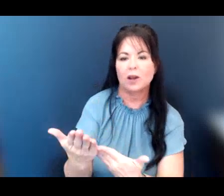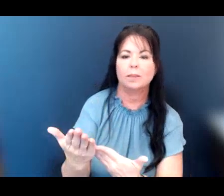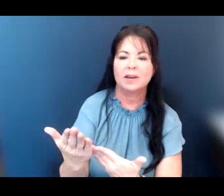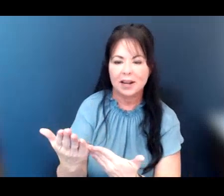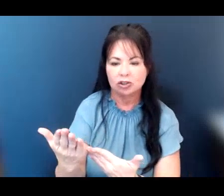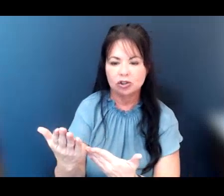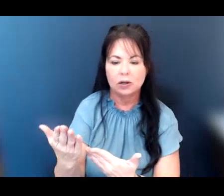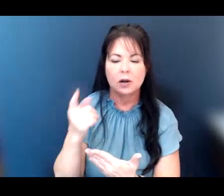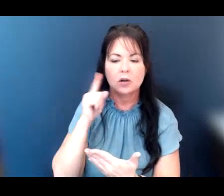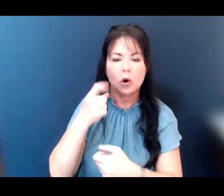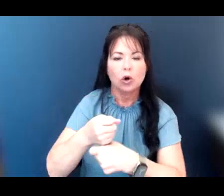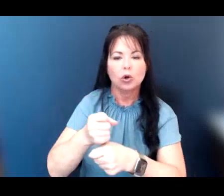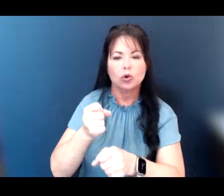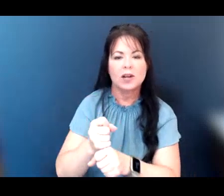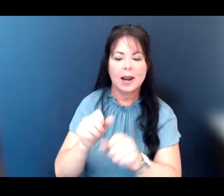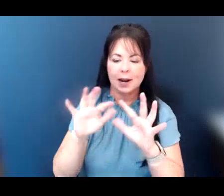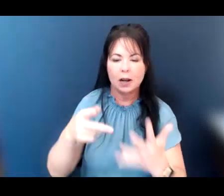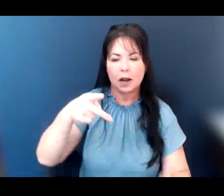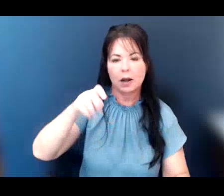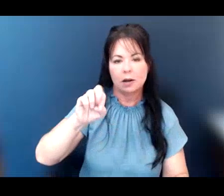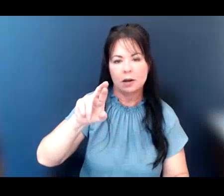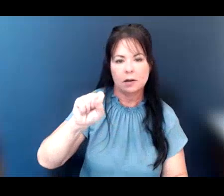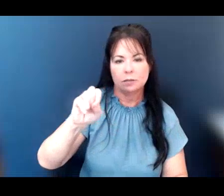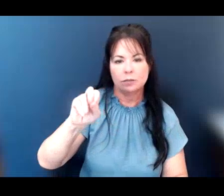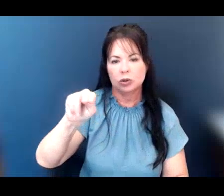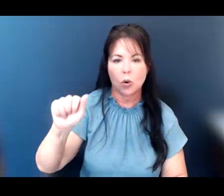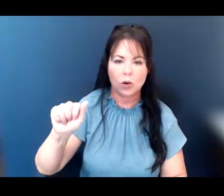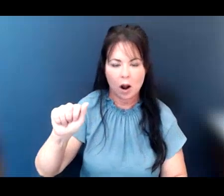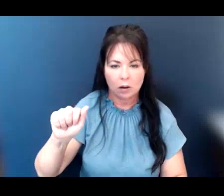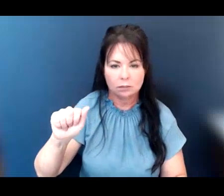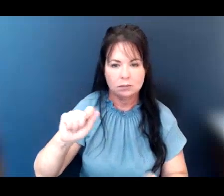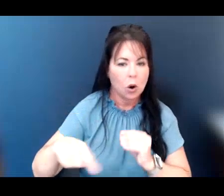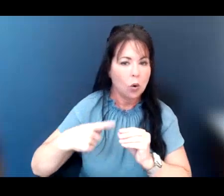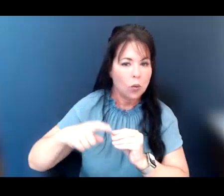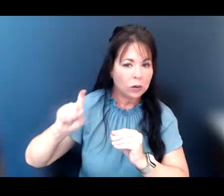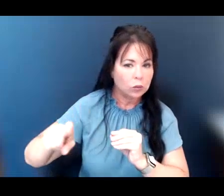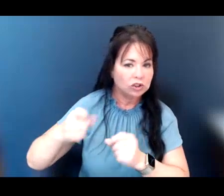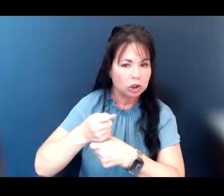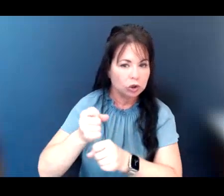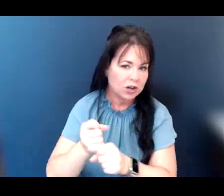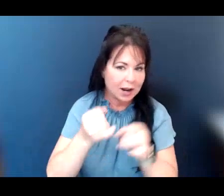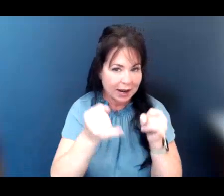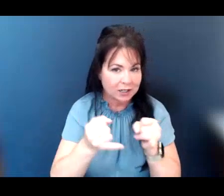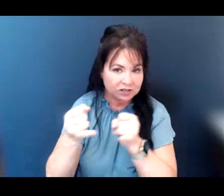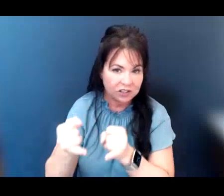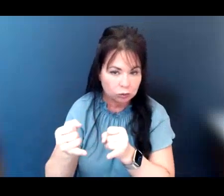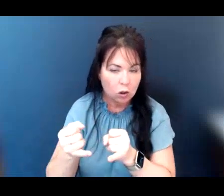When should personas for people with disabilities be created as individual personas? And when should they be combined with persona groups?